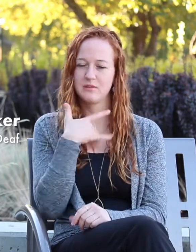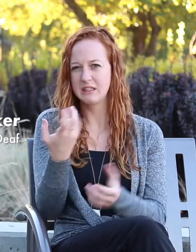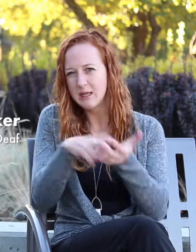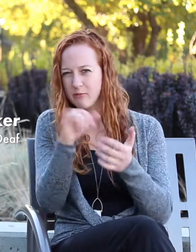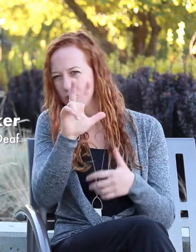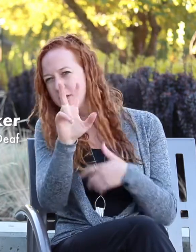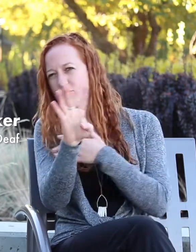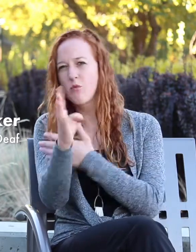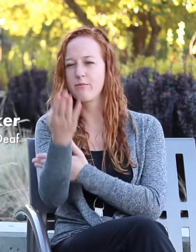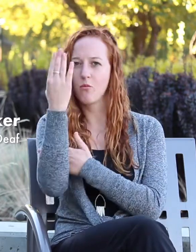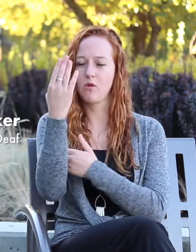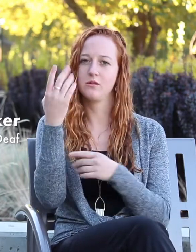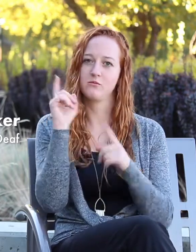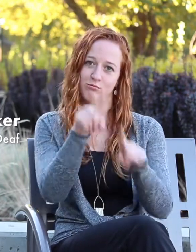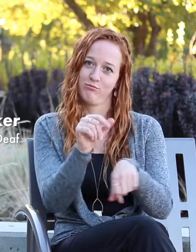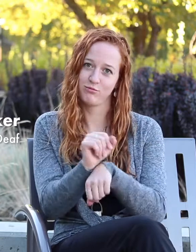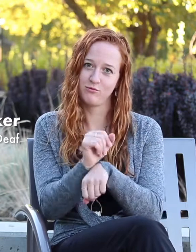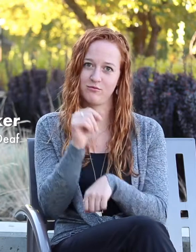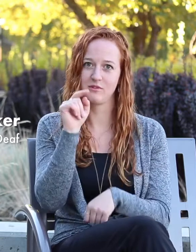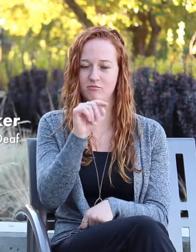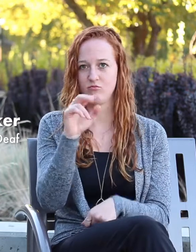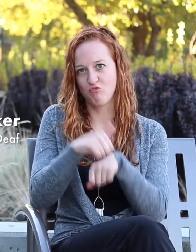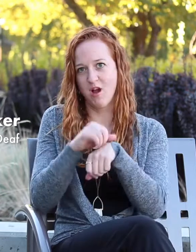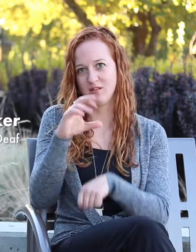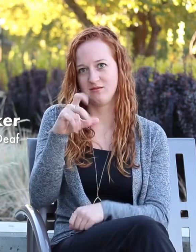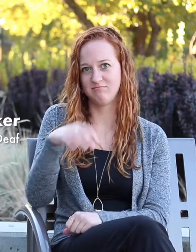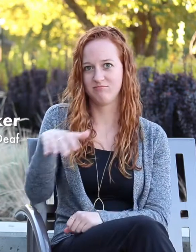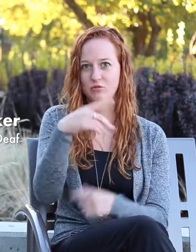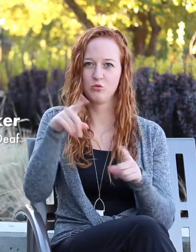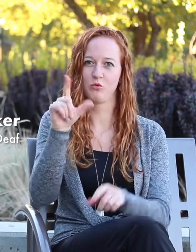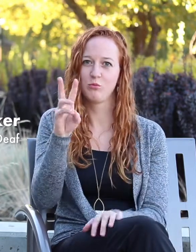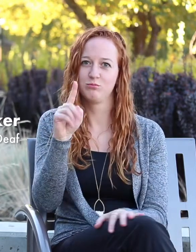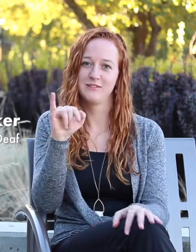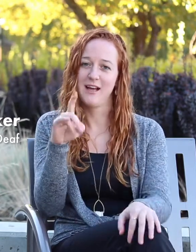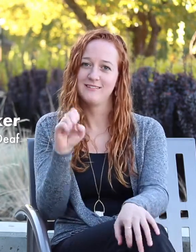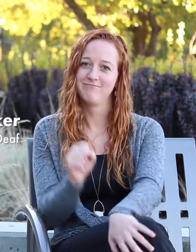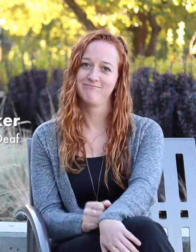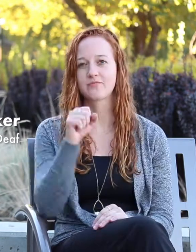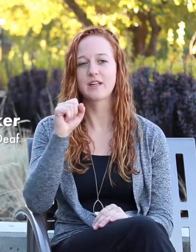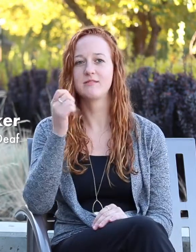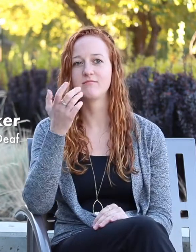the spring and summer and it involves getting up at 3:00 or 4:00 in the morning and going out during low tide, out to the tide pools.